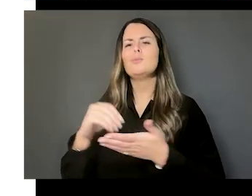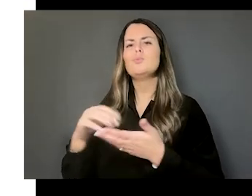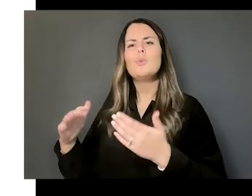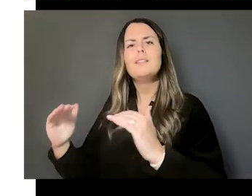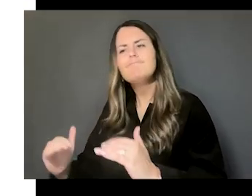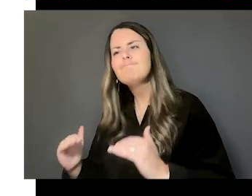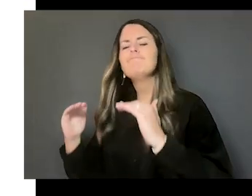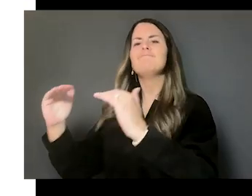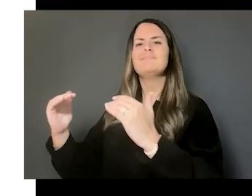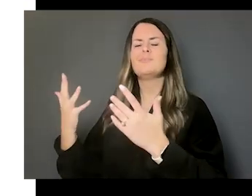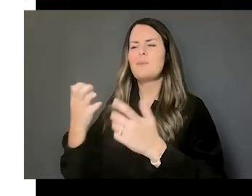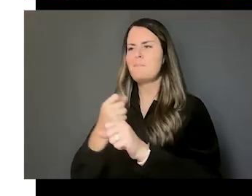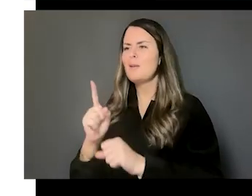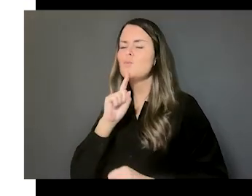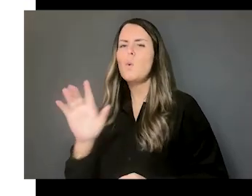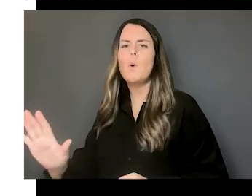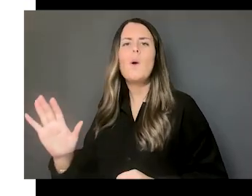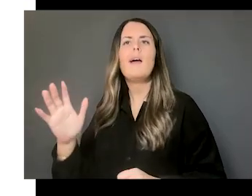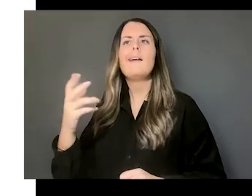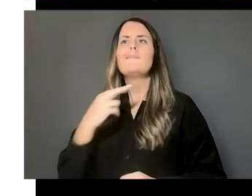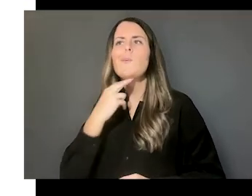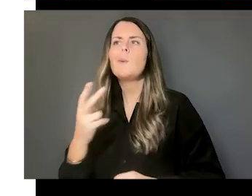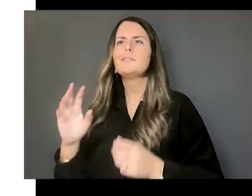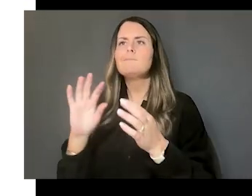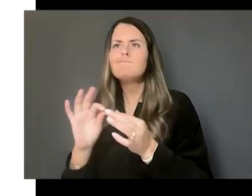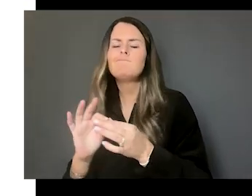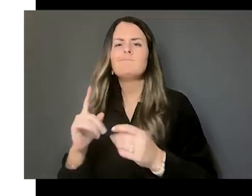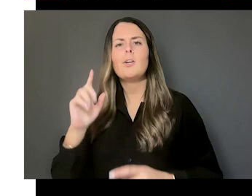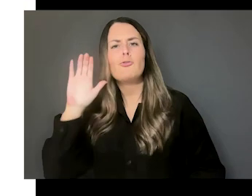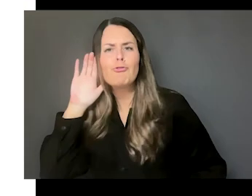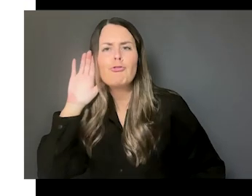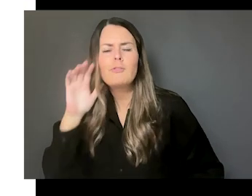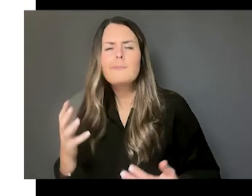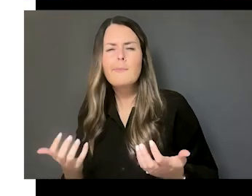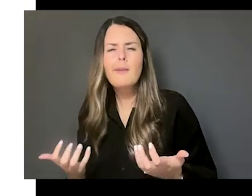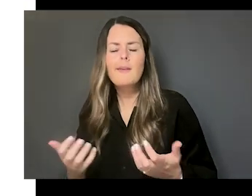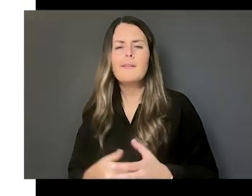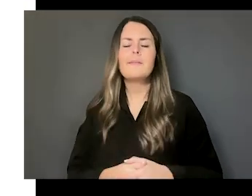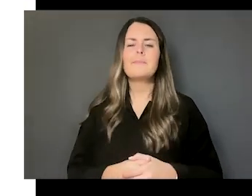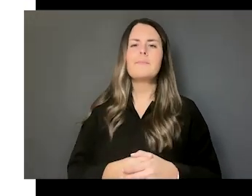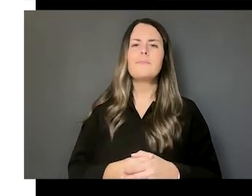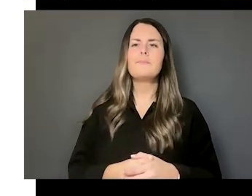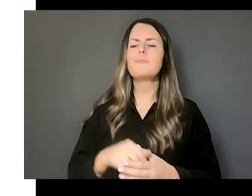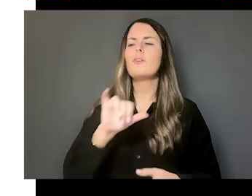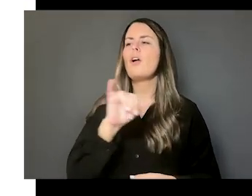that all of our students’ voices are heard in the mathematics classes. I do want to think about our district vision.